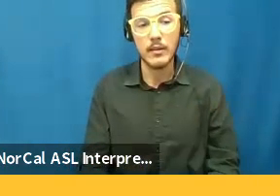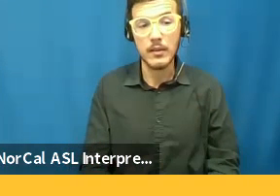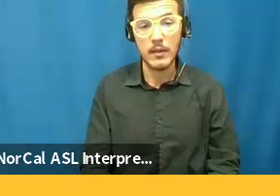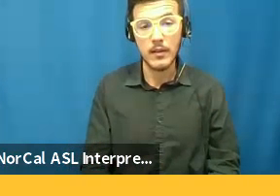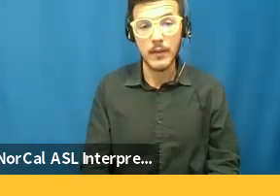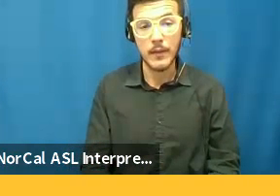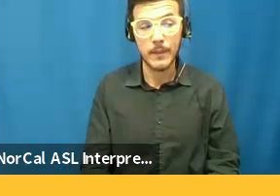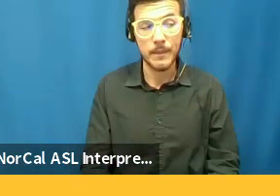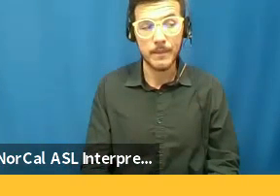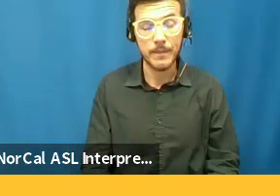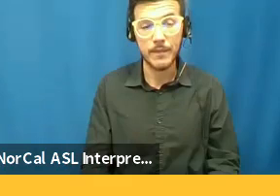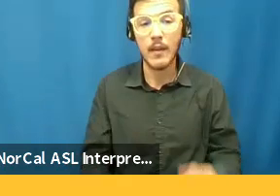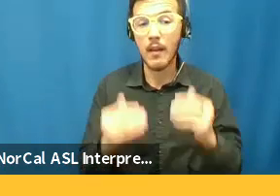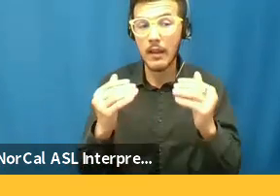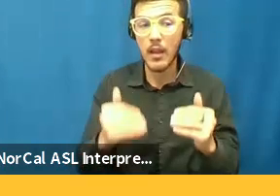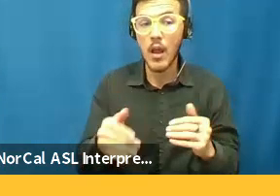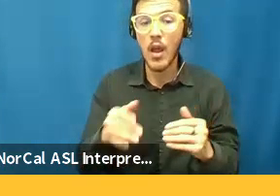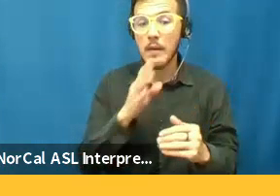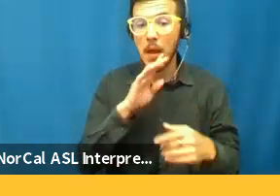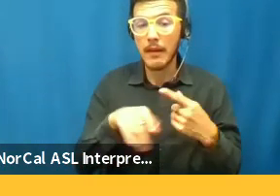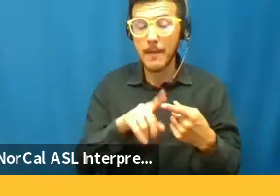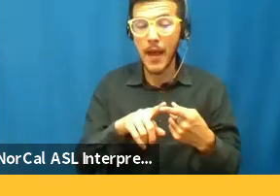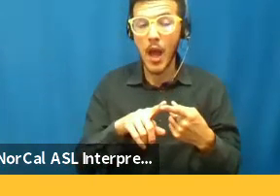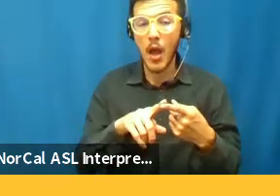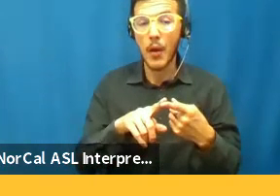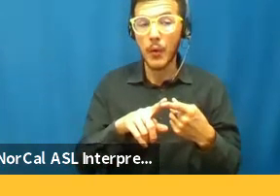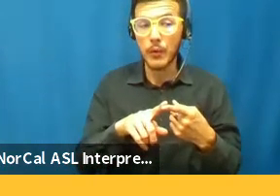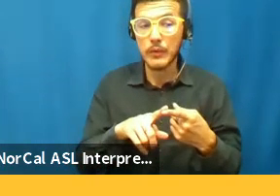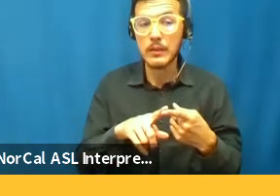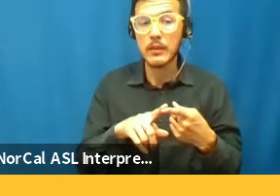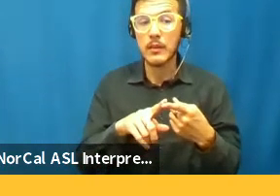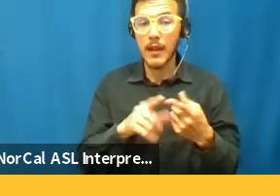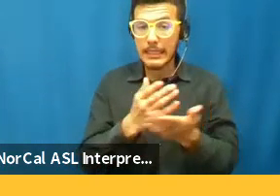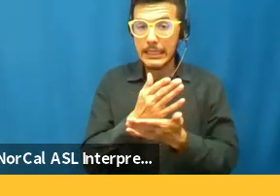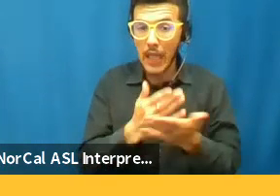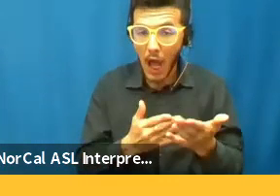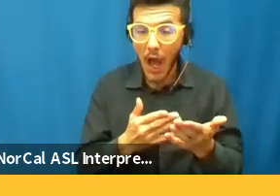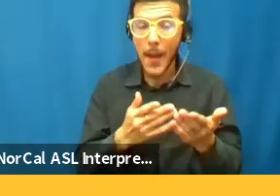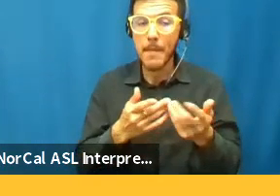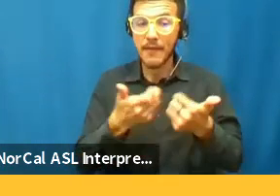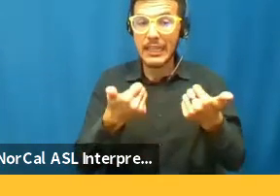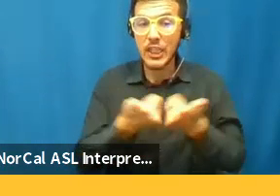talk about and go a little bit more into some of the challenges that these individuals had in